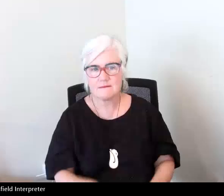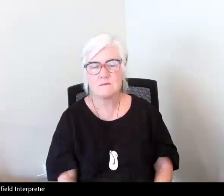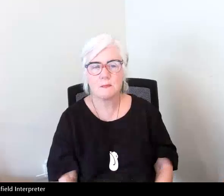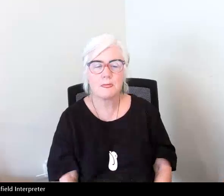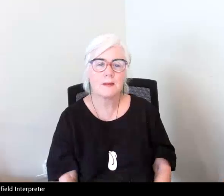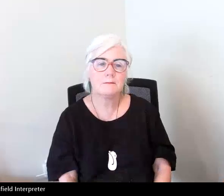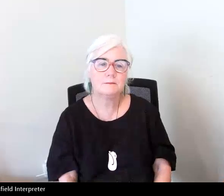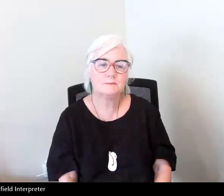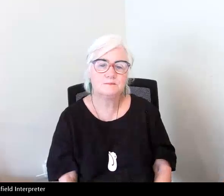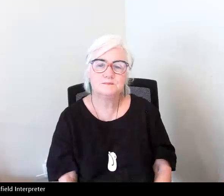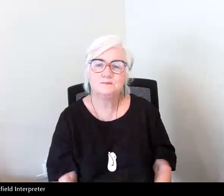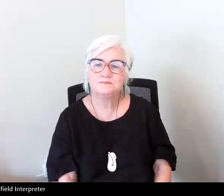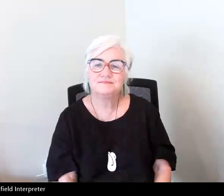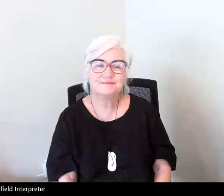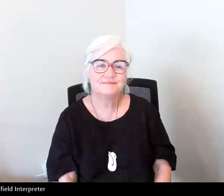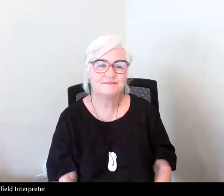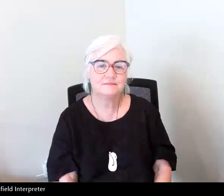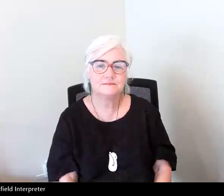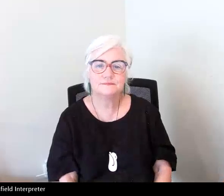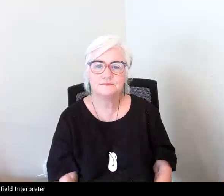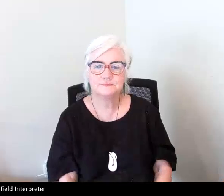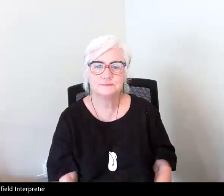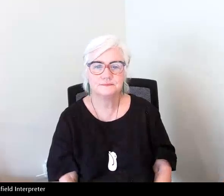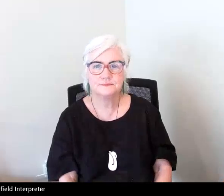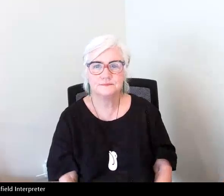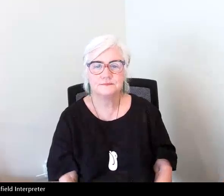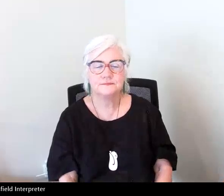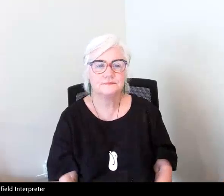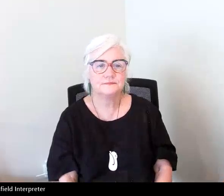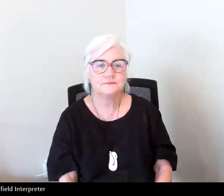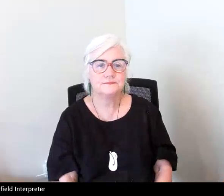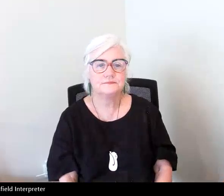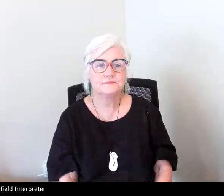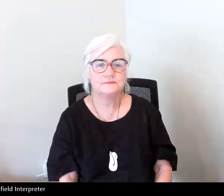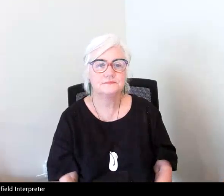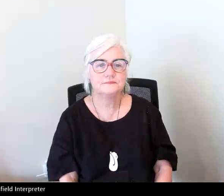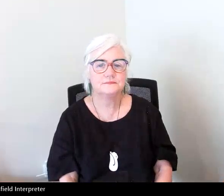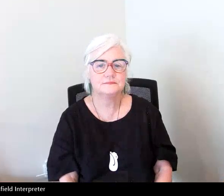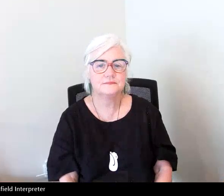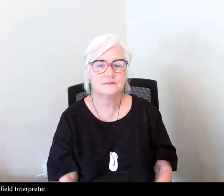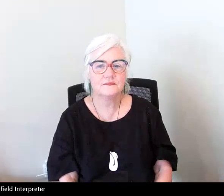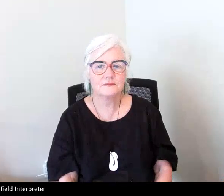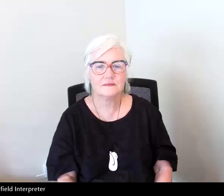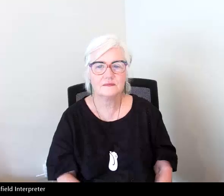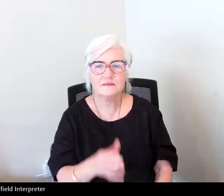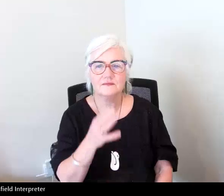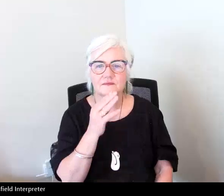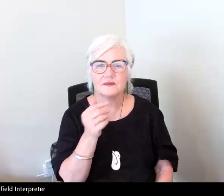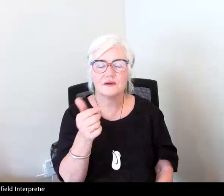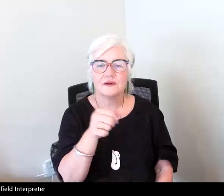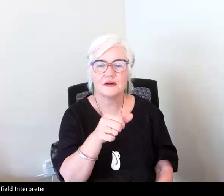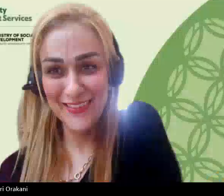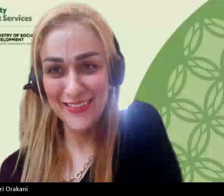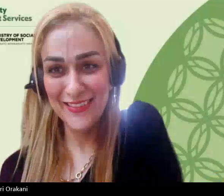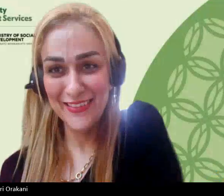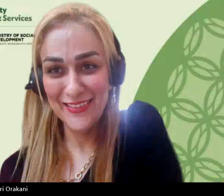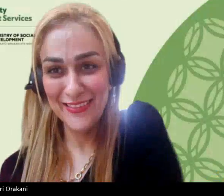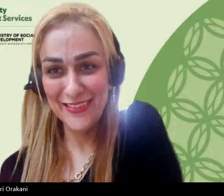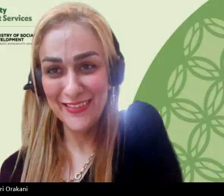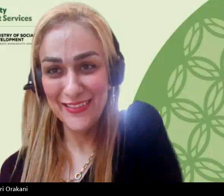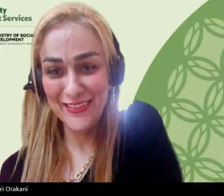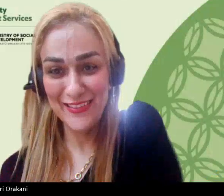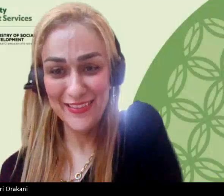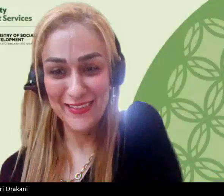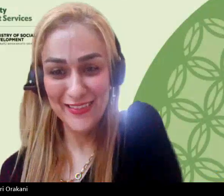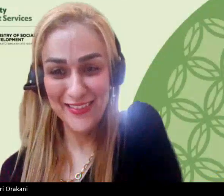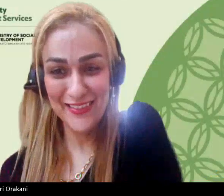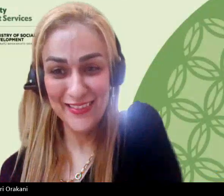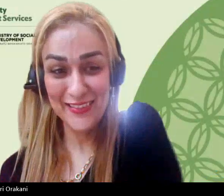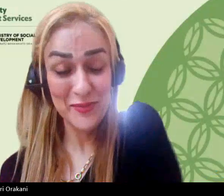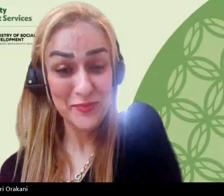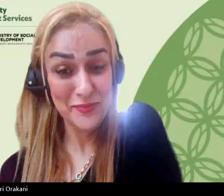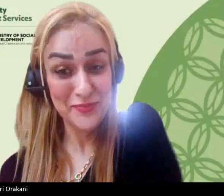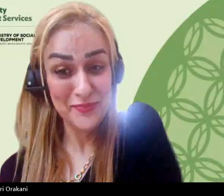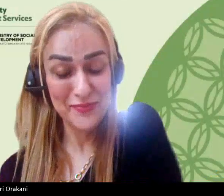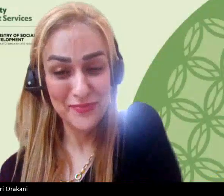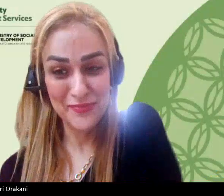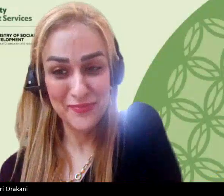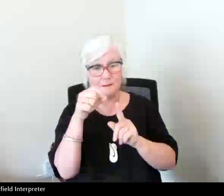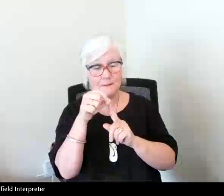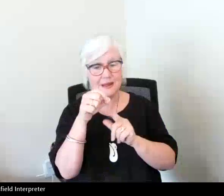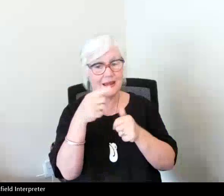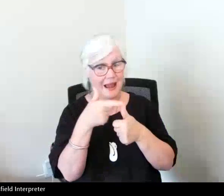[David King - Speaking] One way is DPA. Another group that